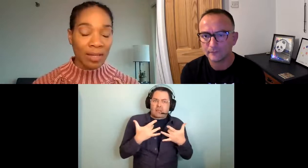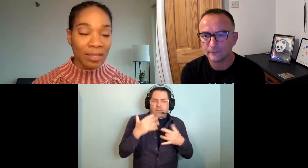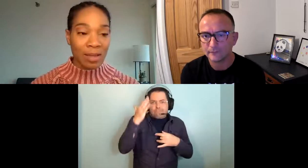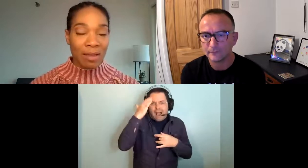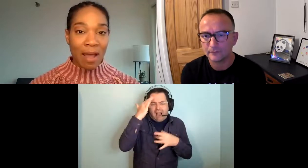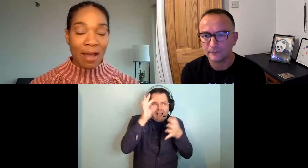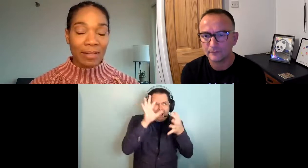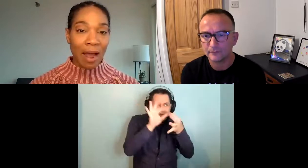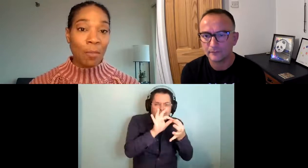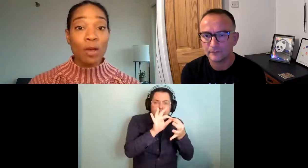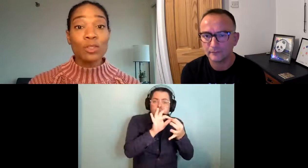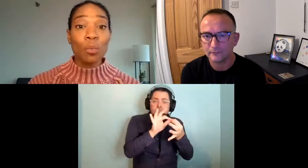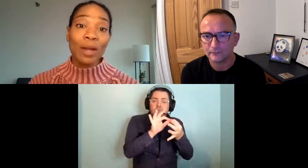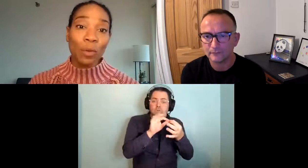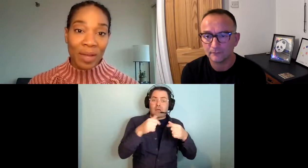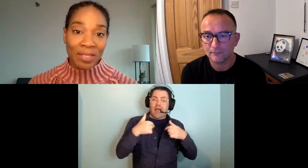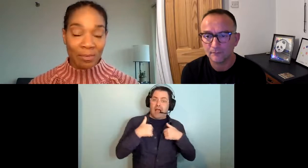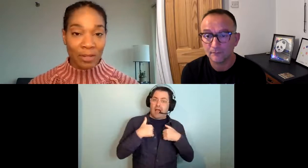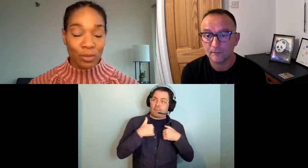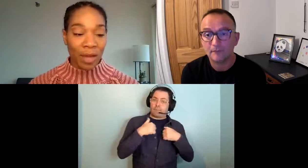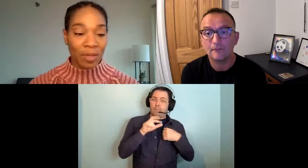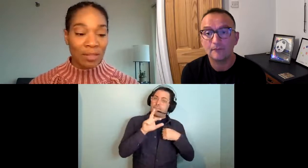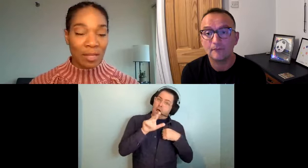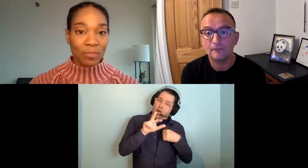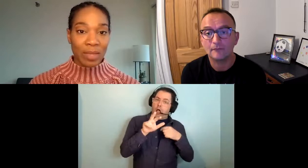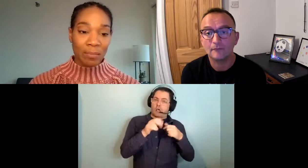also leading with that where its, I introduce language